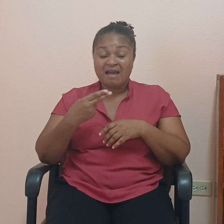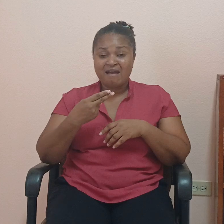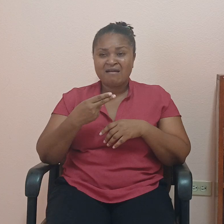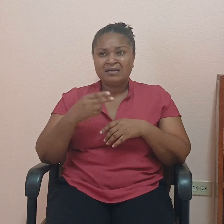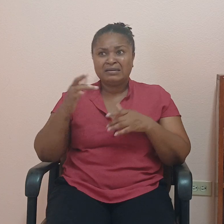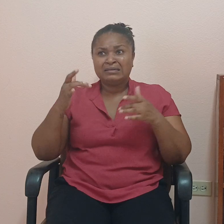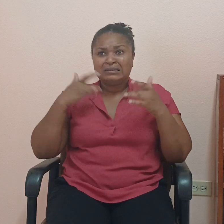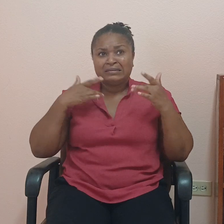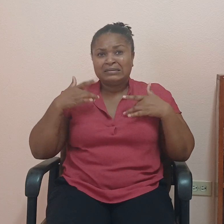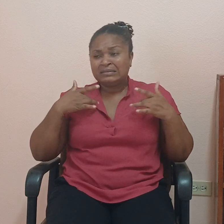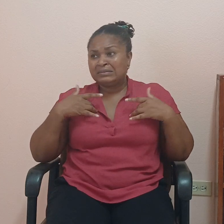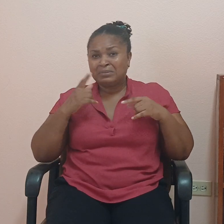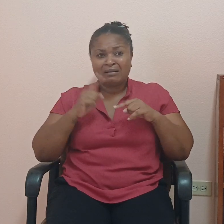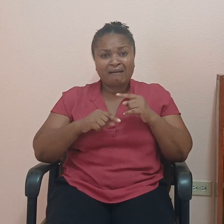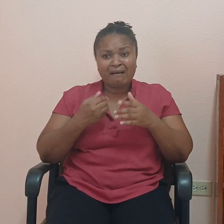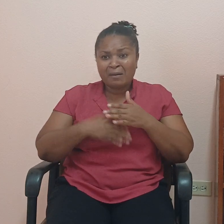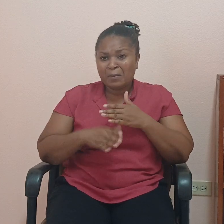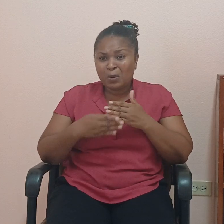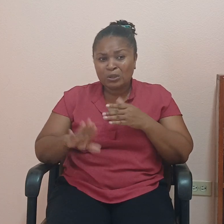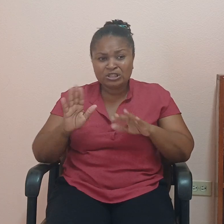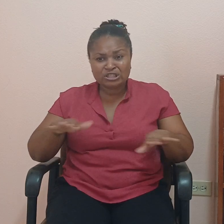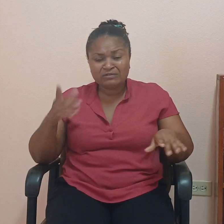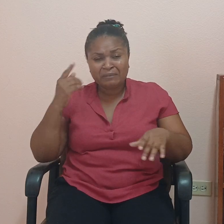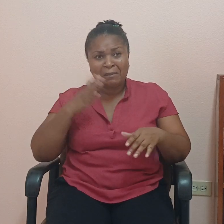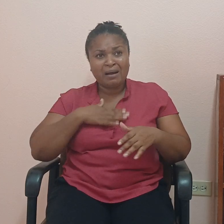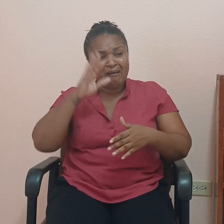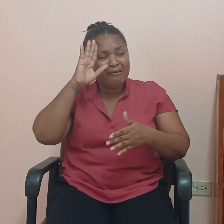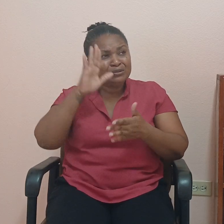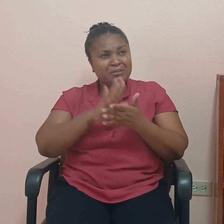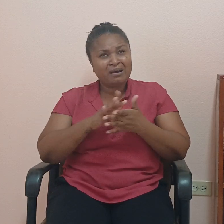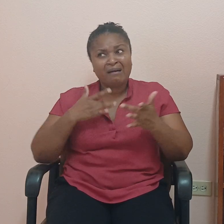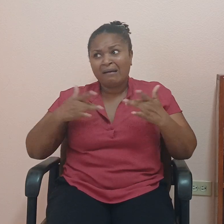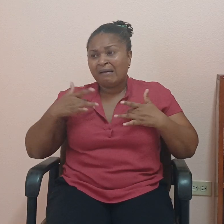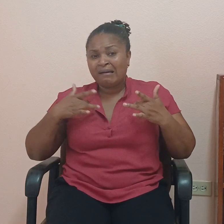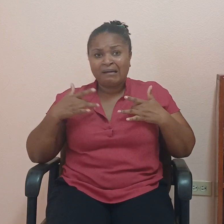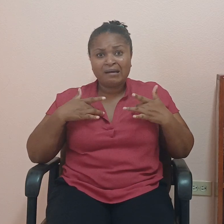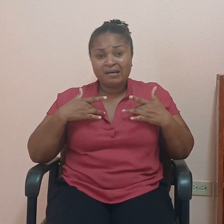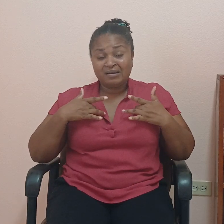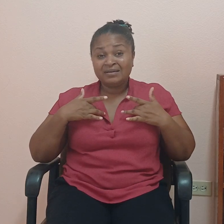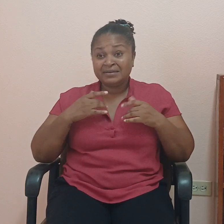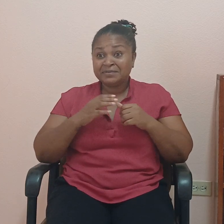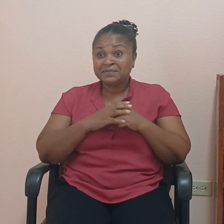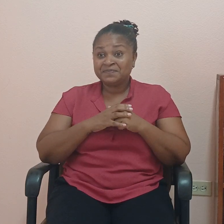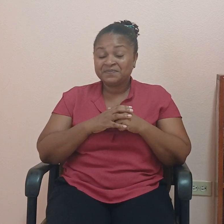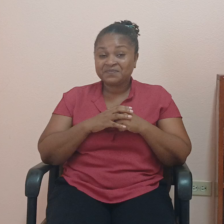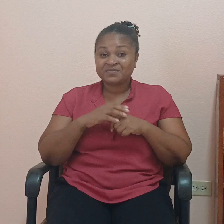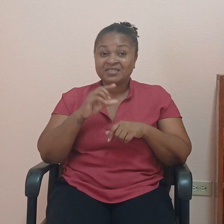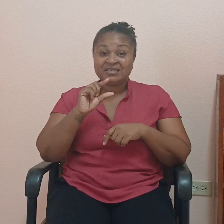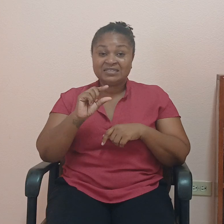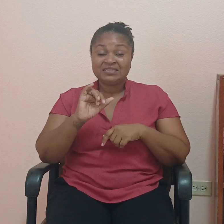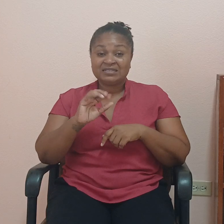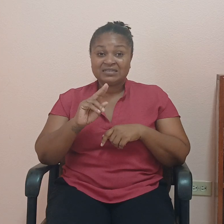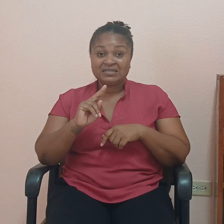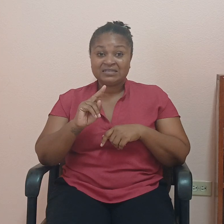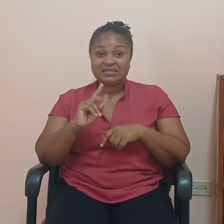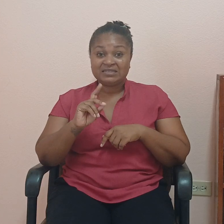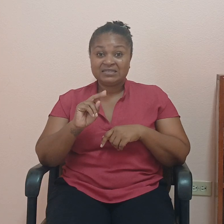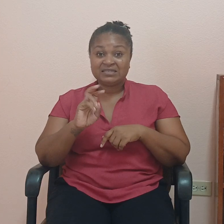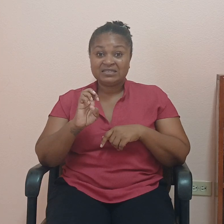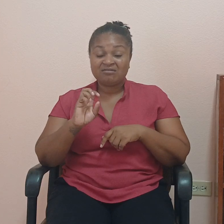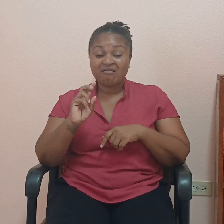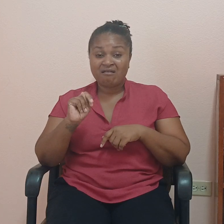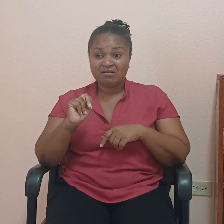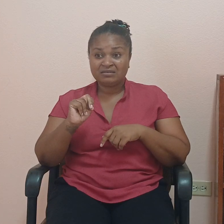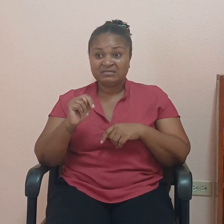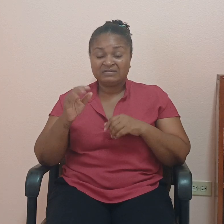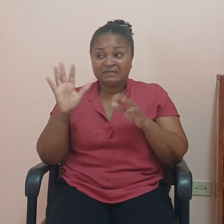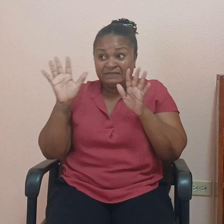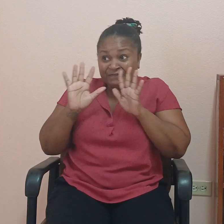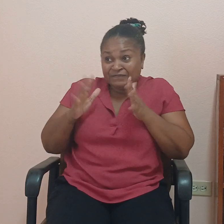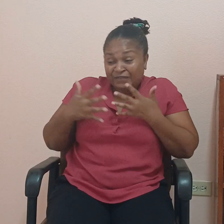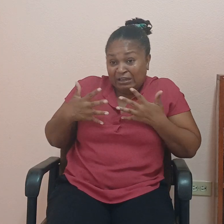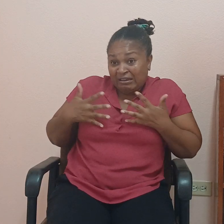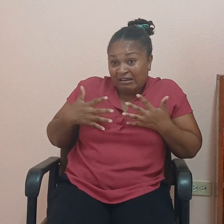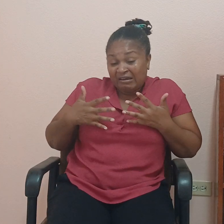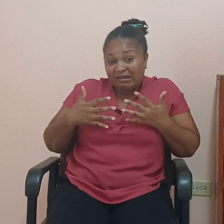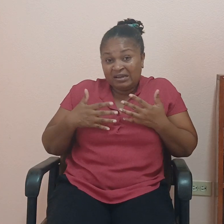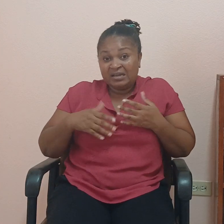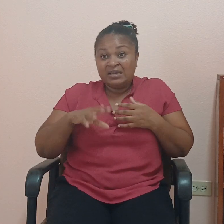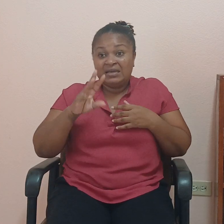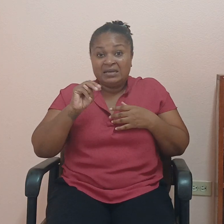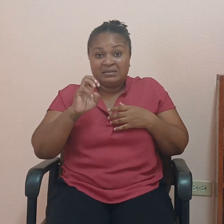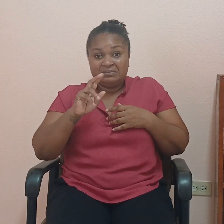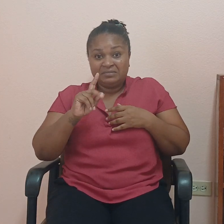ANY CHILDREN FOR HER HUSBAND, GIDEON WAS FEARFUL OF THE MIDIANITES AND NEEDED CONSTANT CONFIRMATION